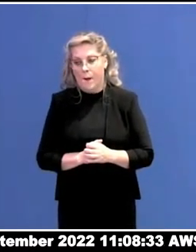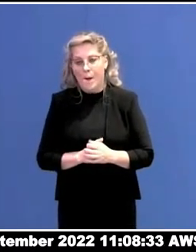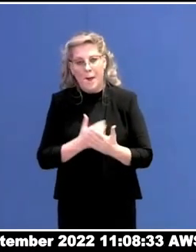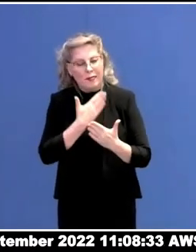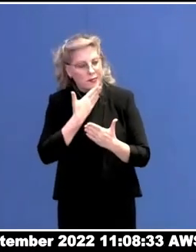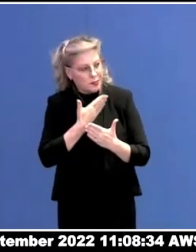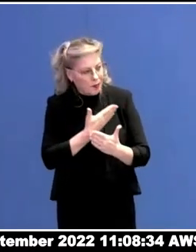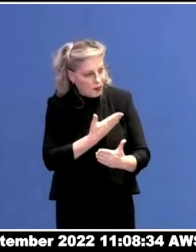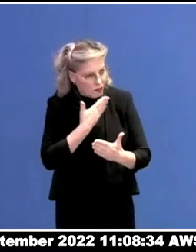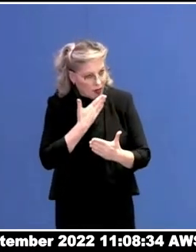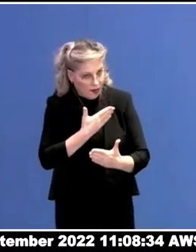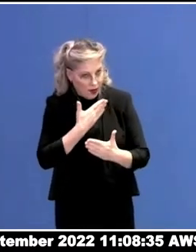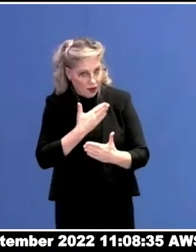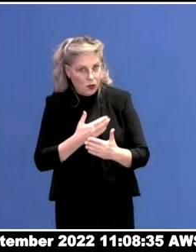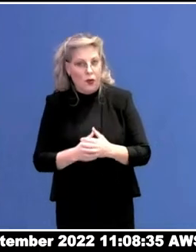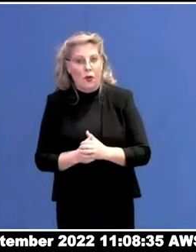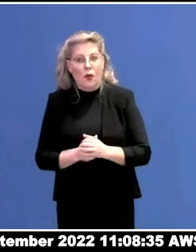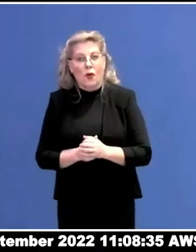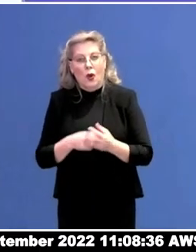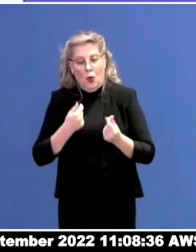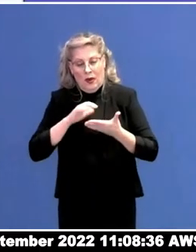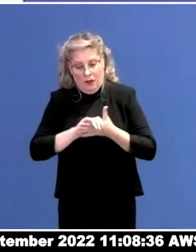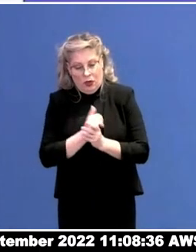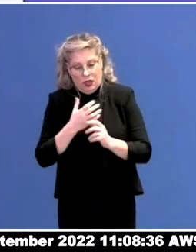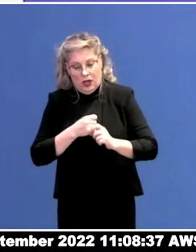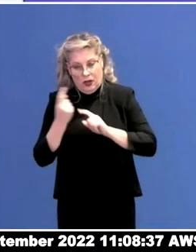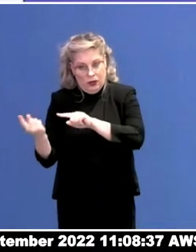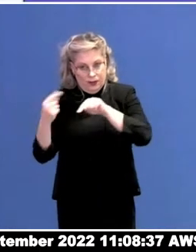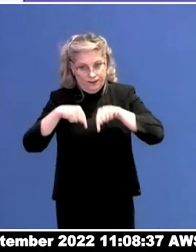evidence. We appreciate the assistance you're giving to the Commission.